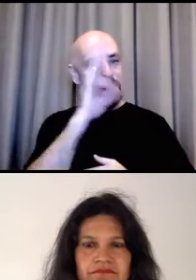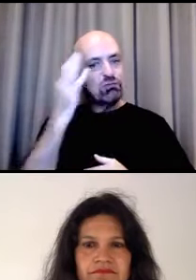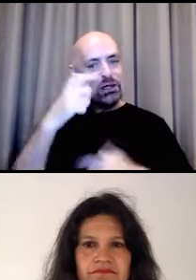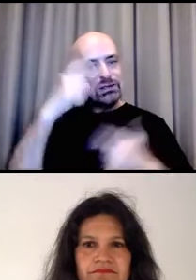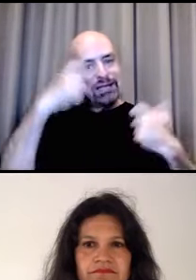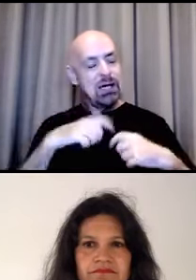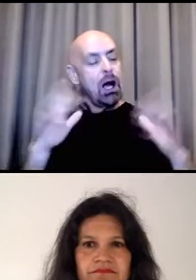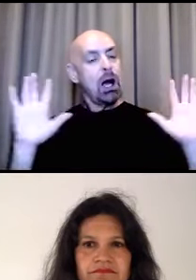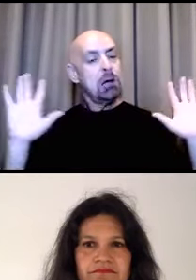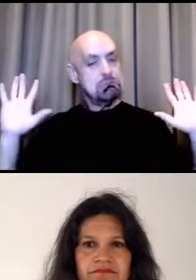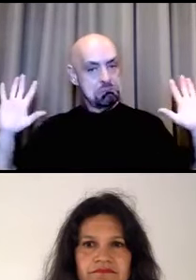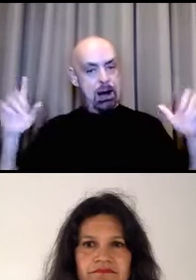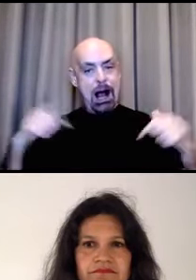institutions